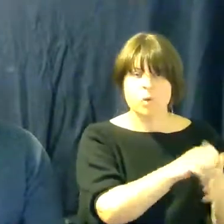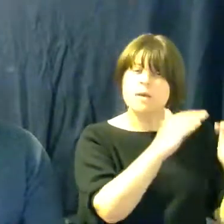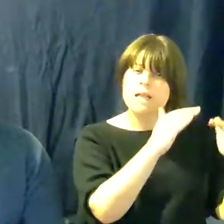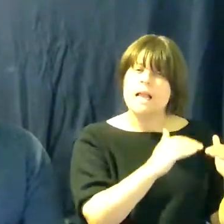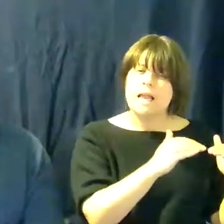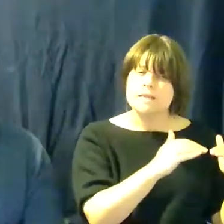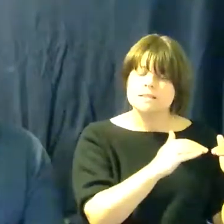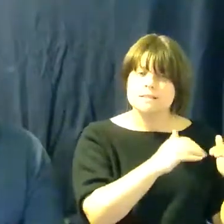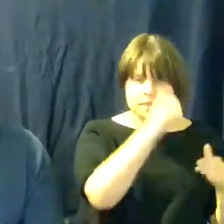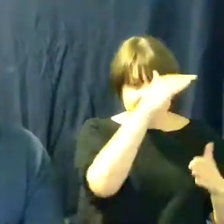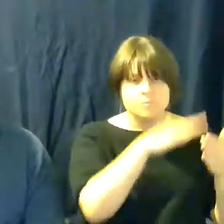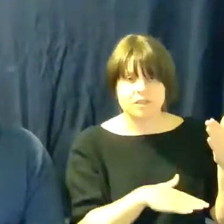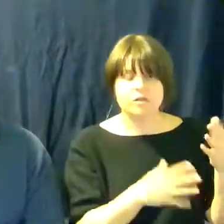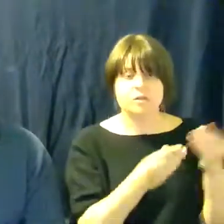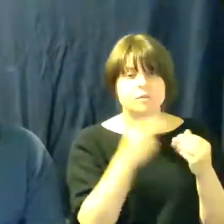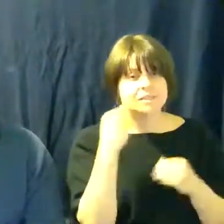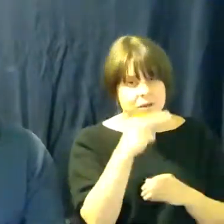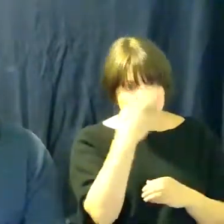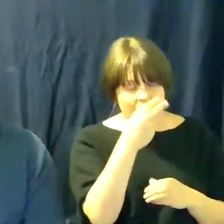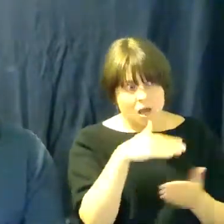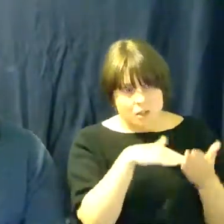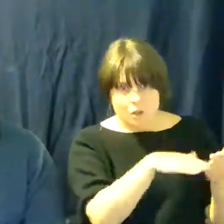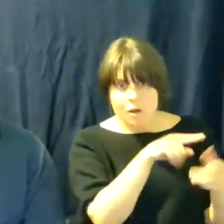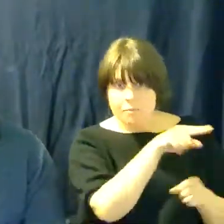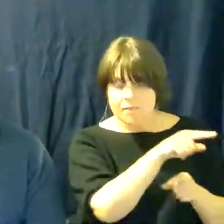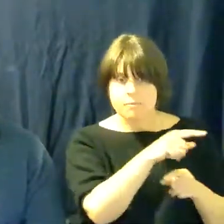experienced person with a sensory disability encourages and assists